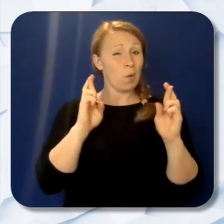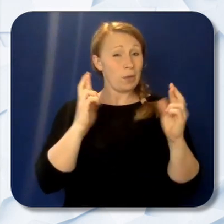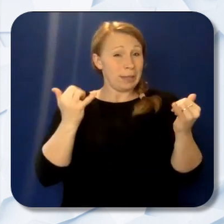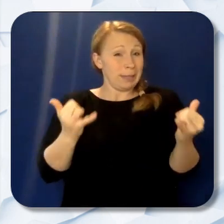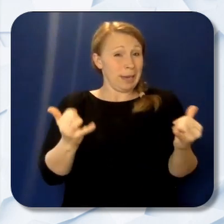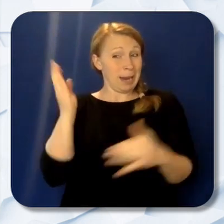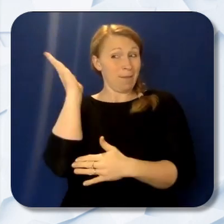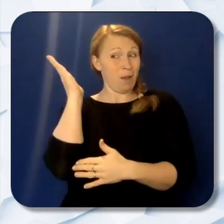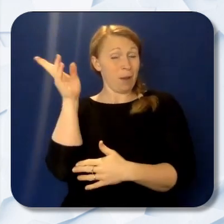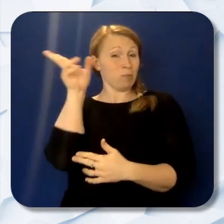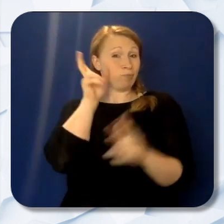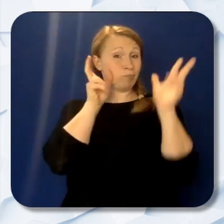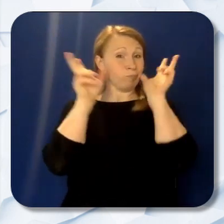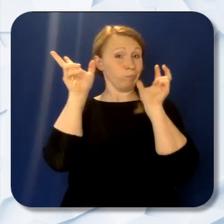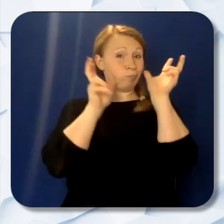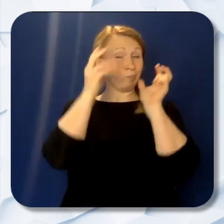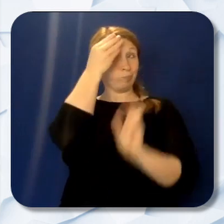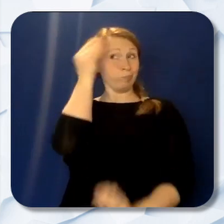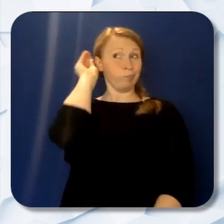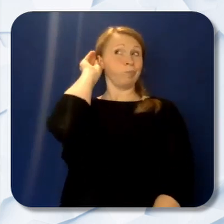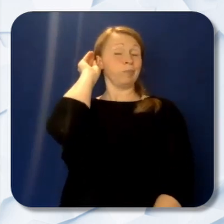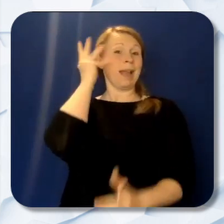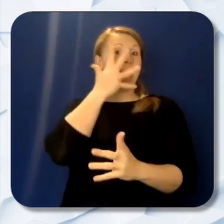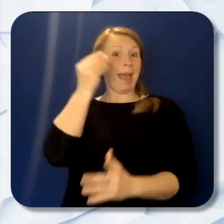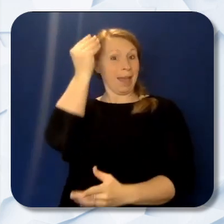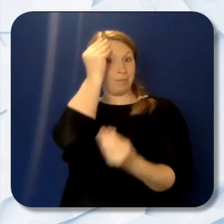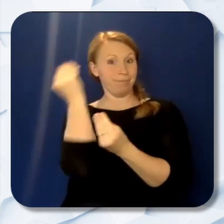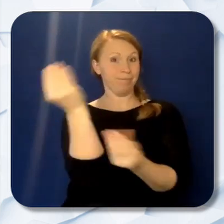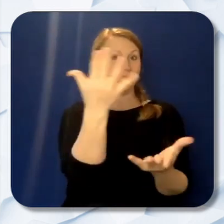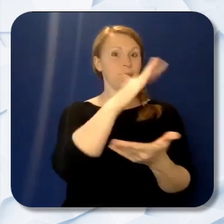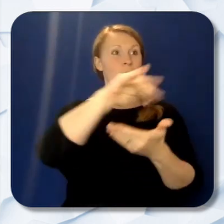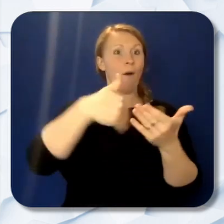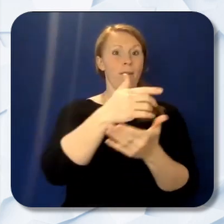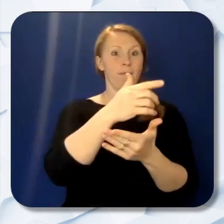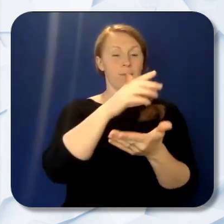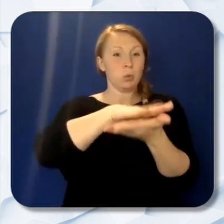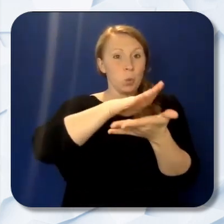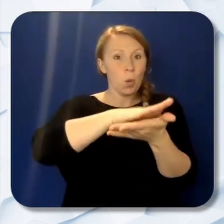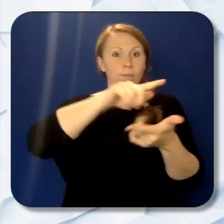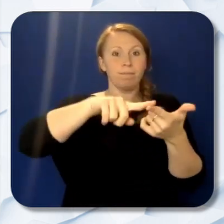here today, and share it widely with your lease. Uh, and everyone that supports our young people